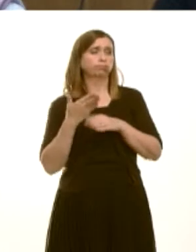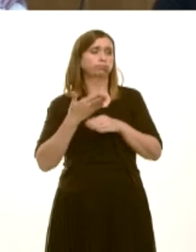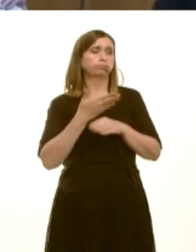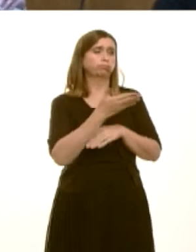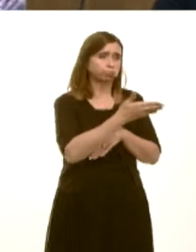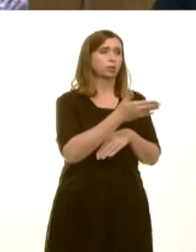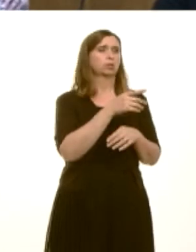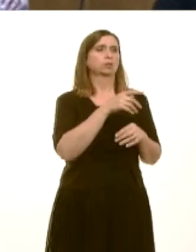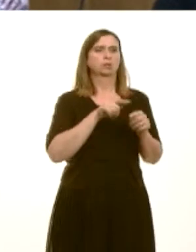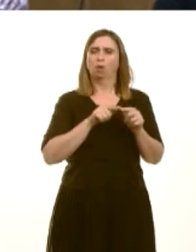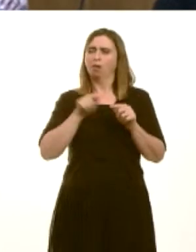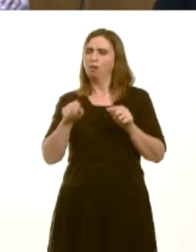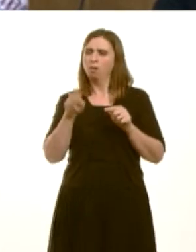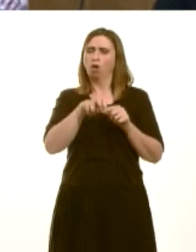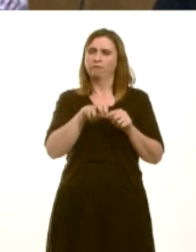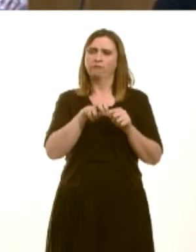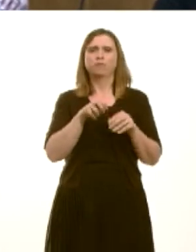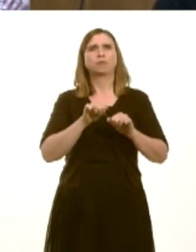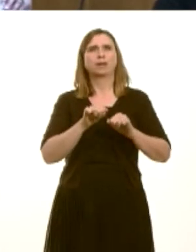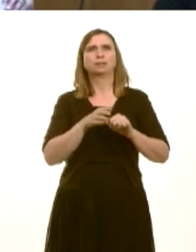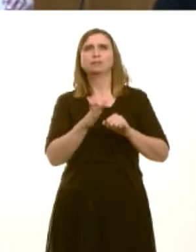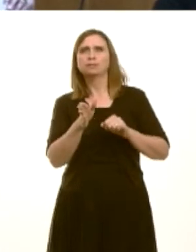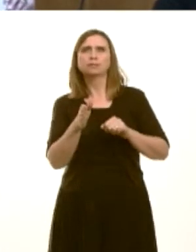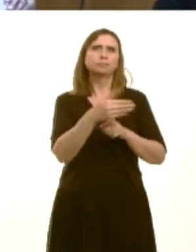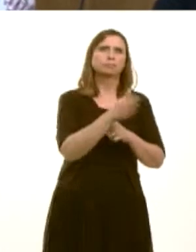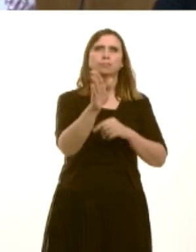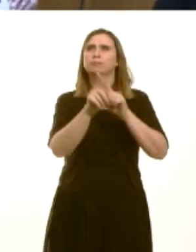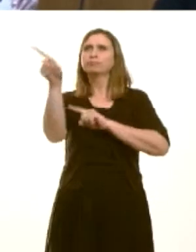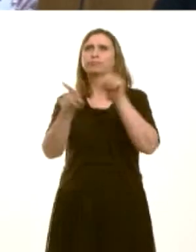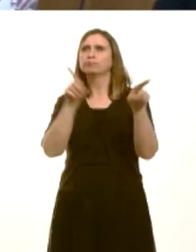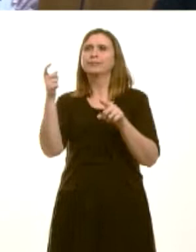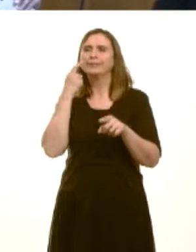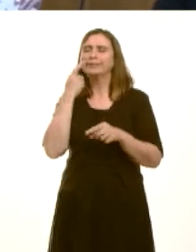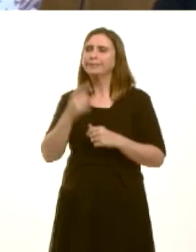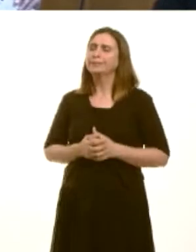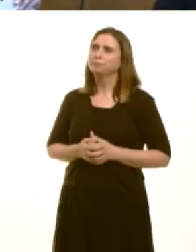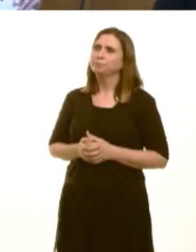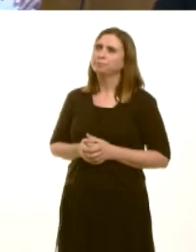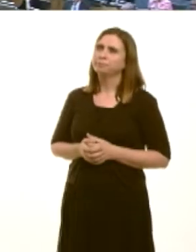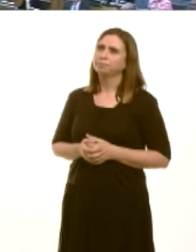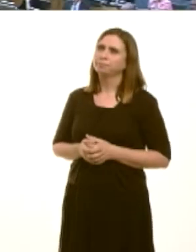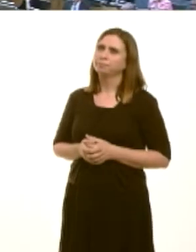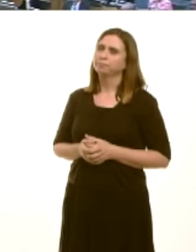of population. Thereís much that can be done with the proper powers in place.